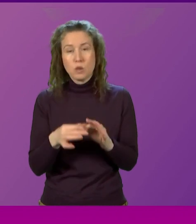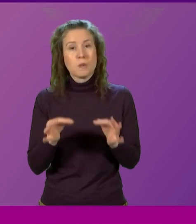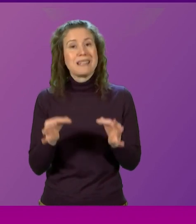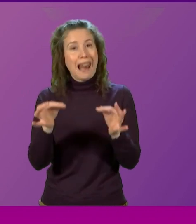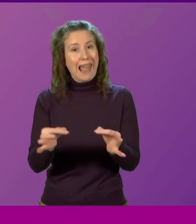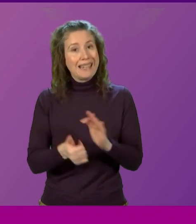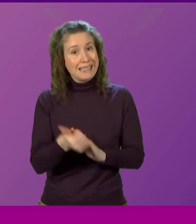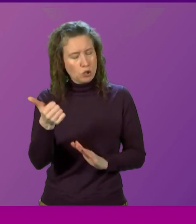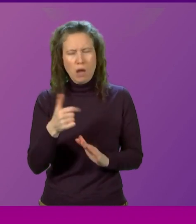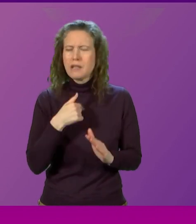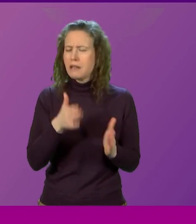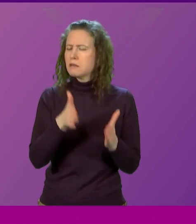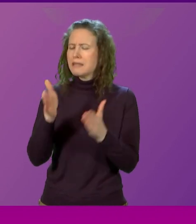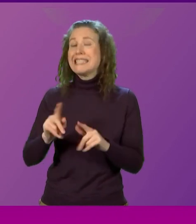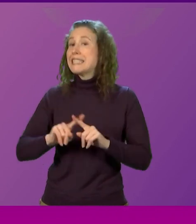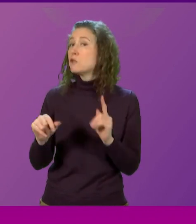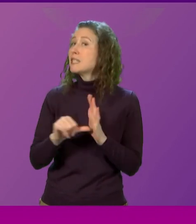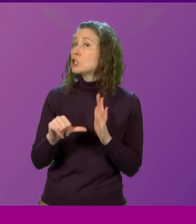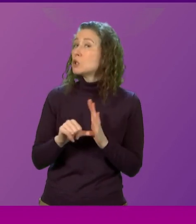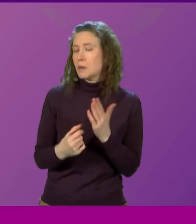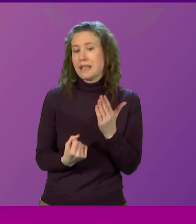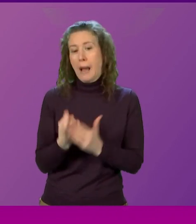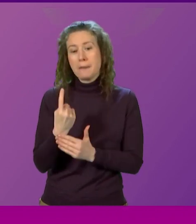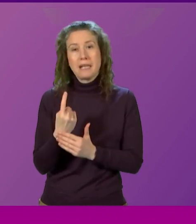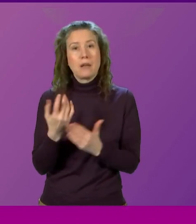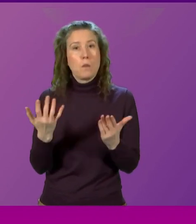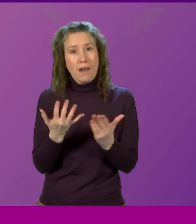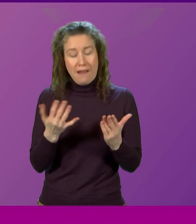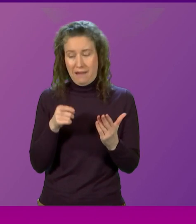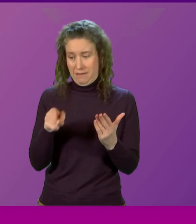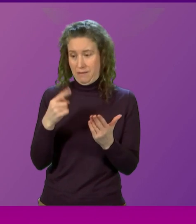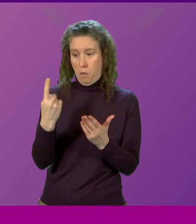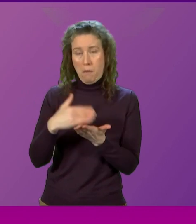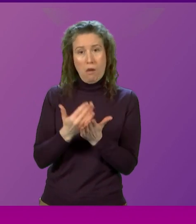Let us look at another issue that is happening in a part of our NHS where patients are really